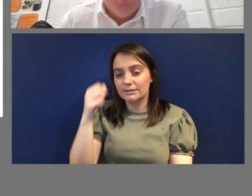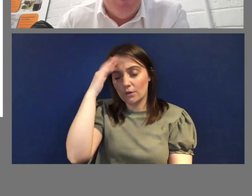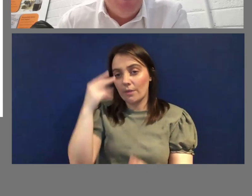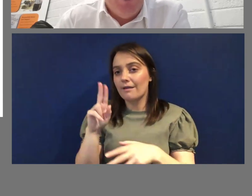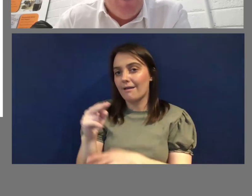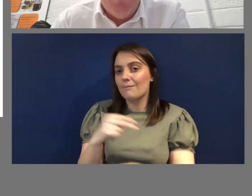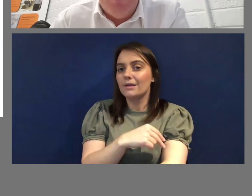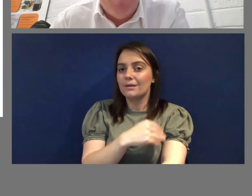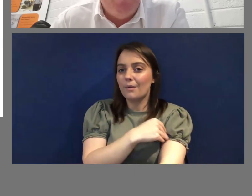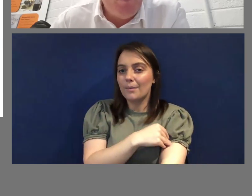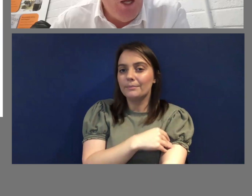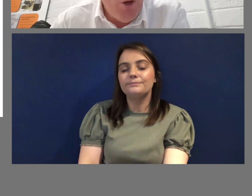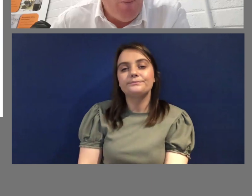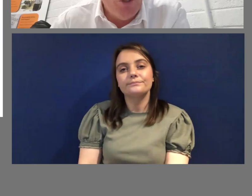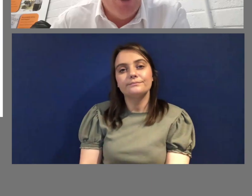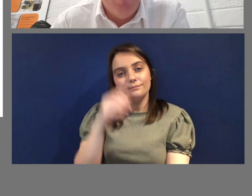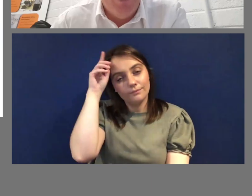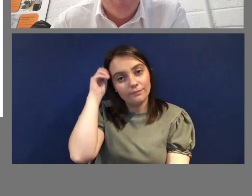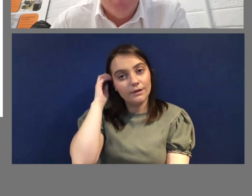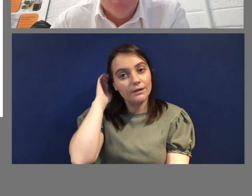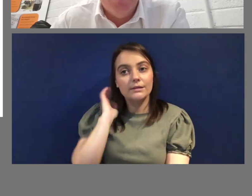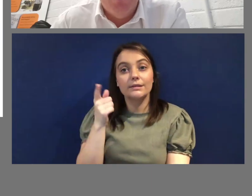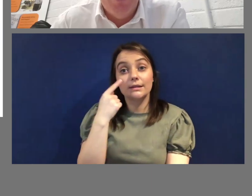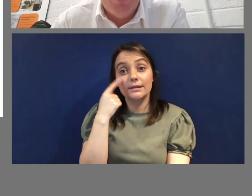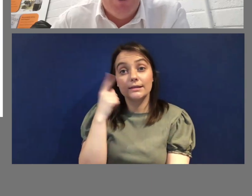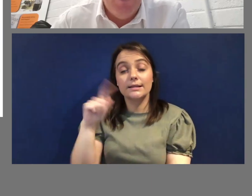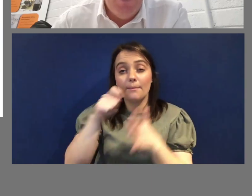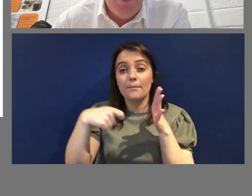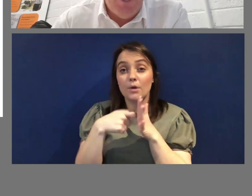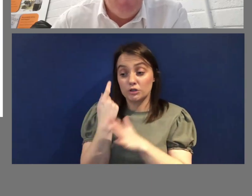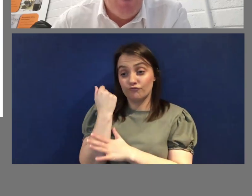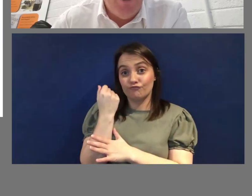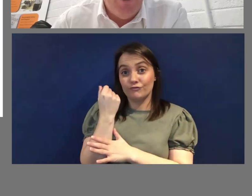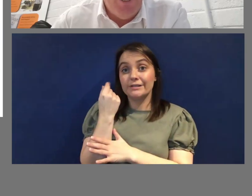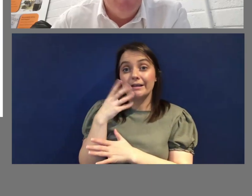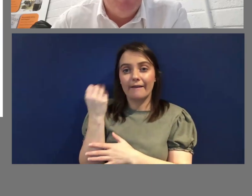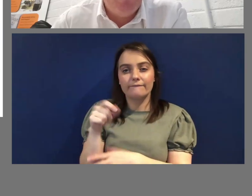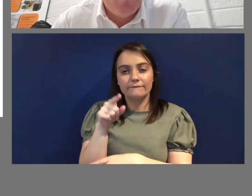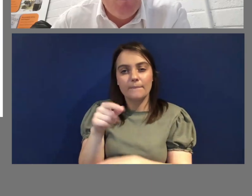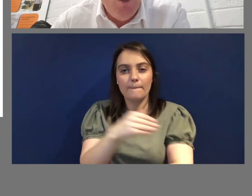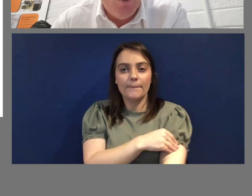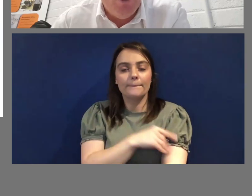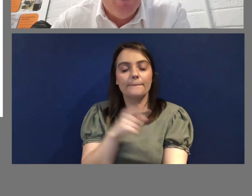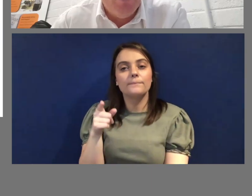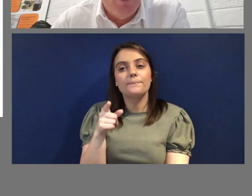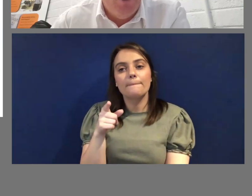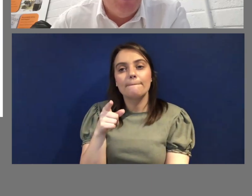an here's an example of um a project that we had on site recently and again you know there there's